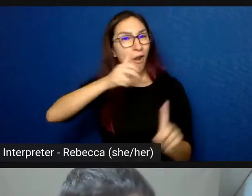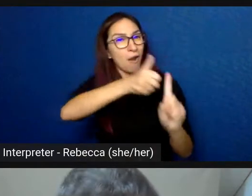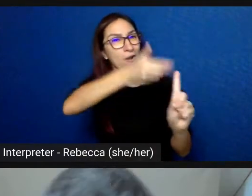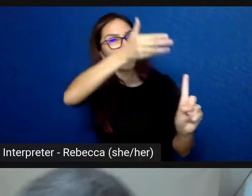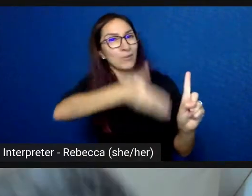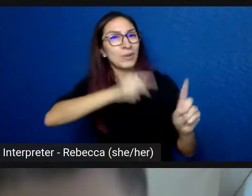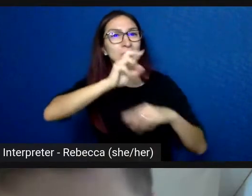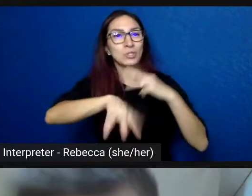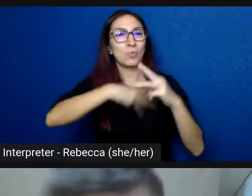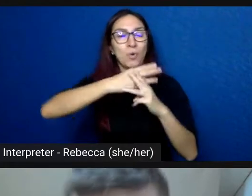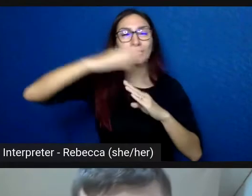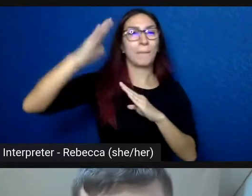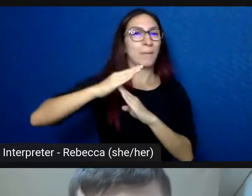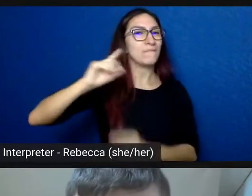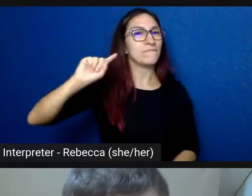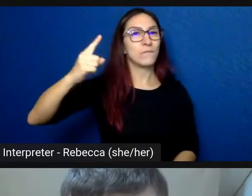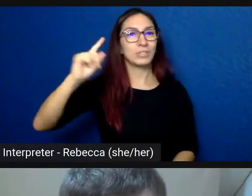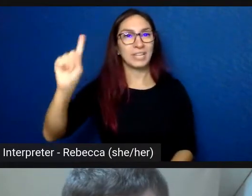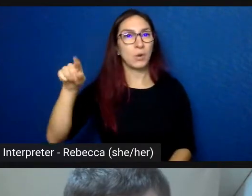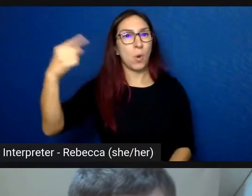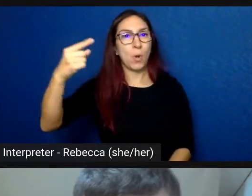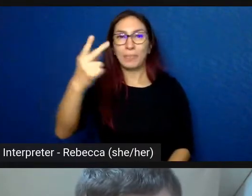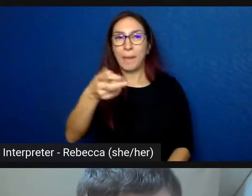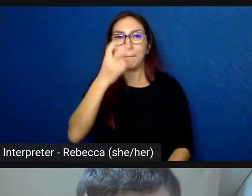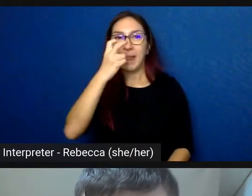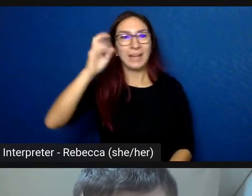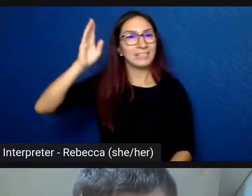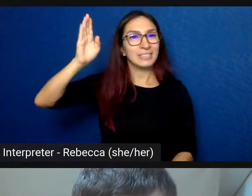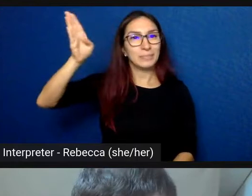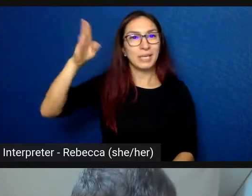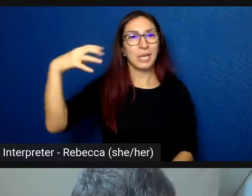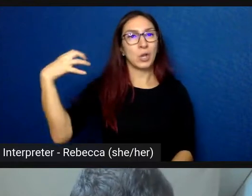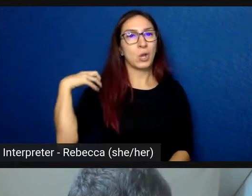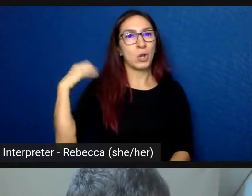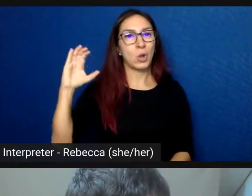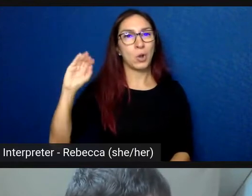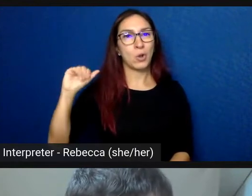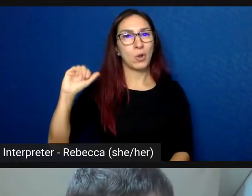and only blind-speaking coach. He's going to tell some more about his work.